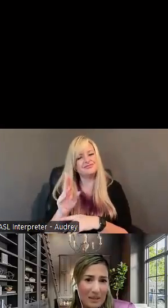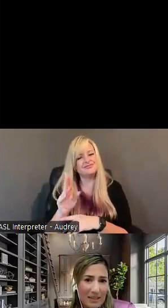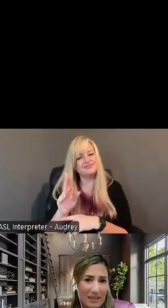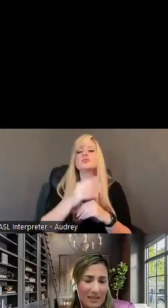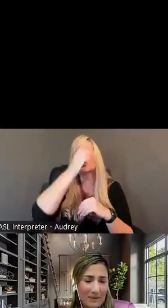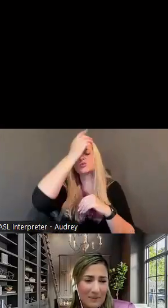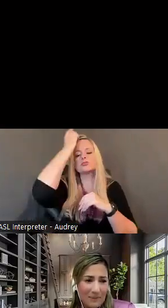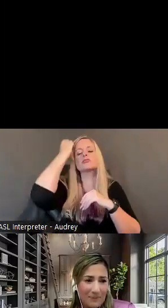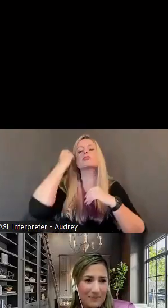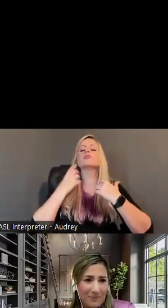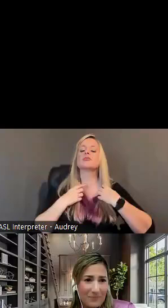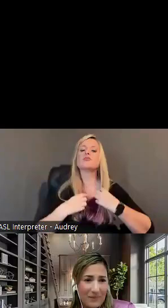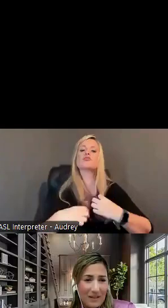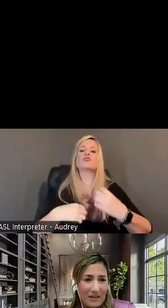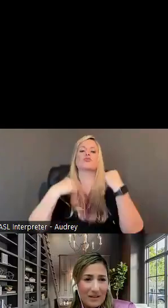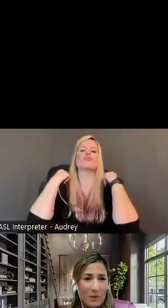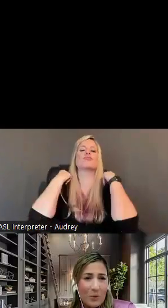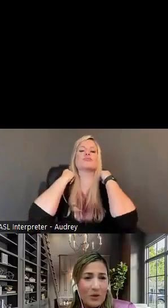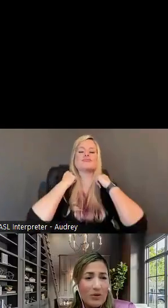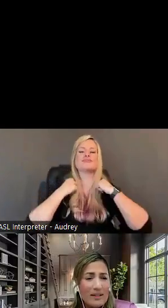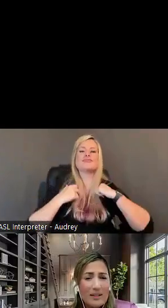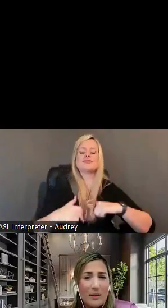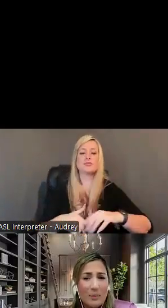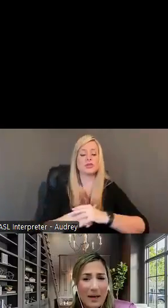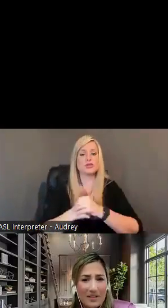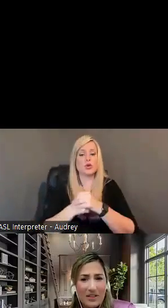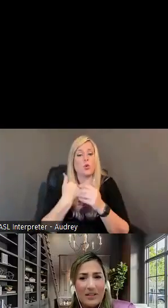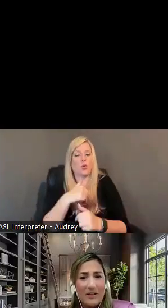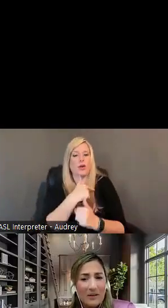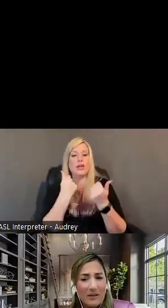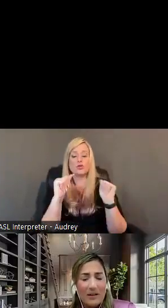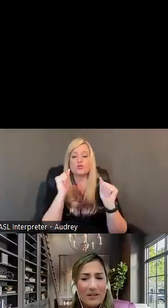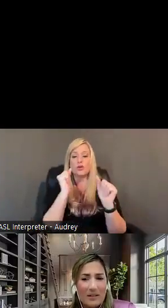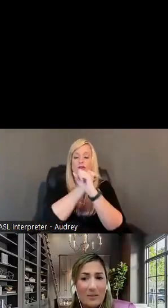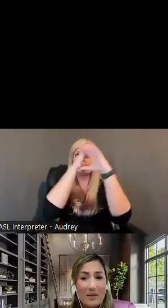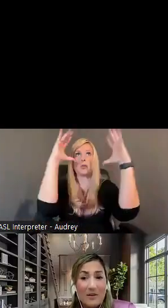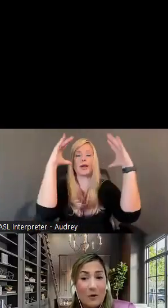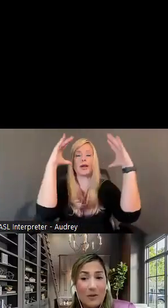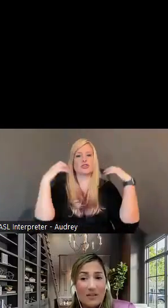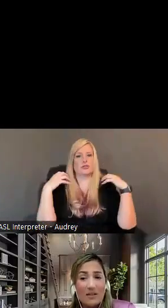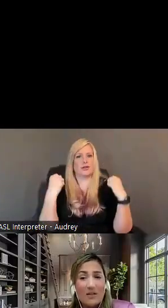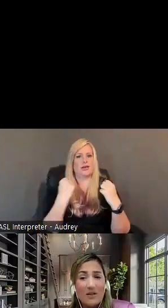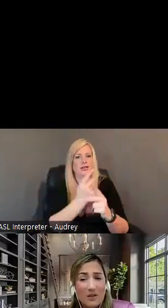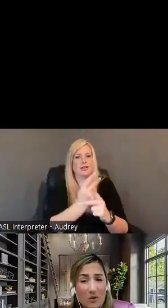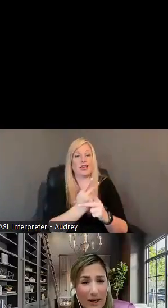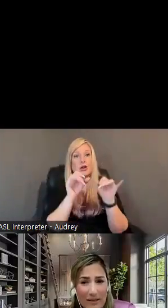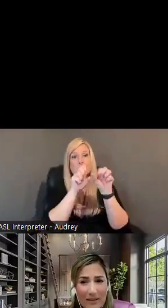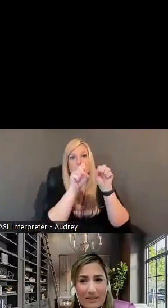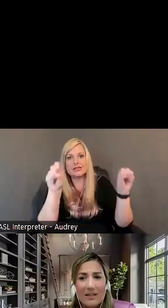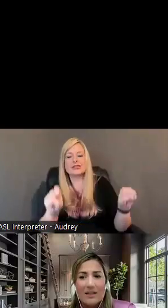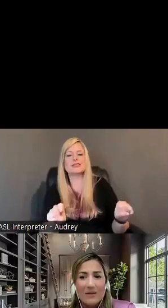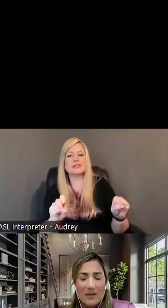please. So we're trying to imagine a healthcare system that focuses on the strengths of these